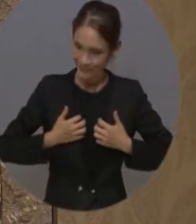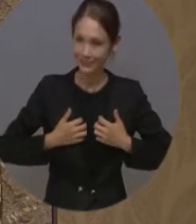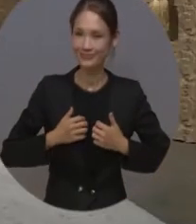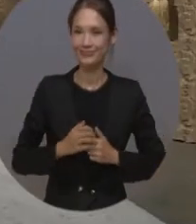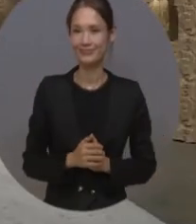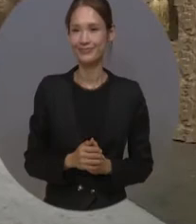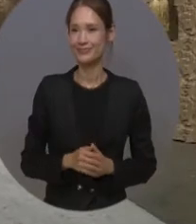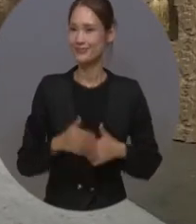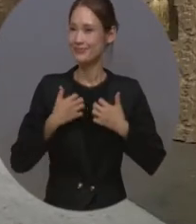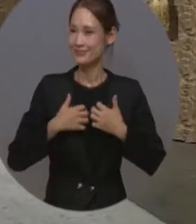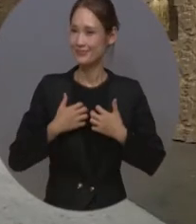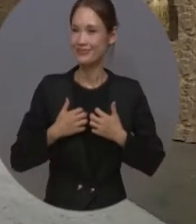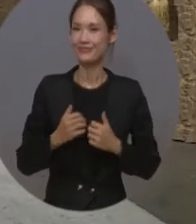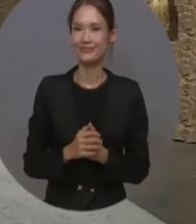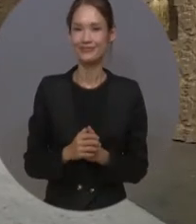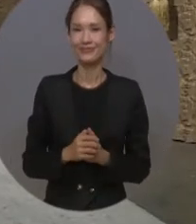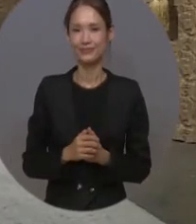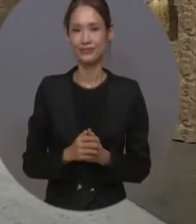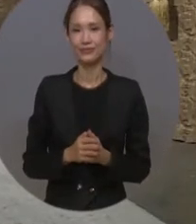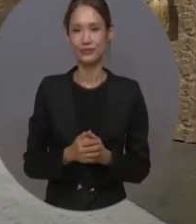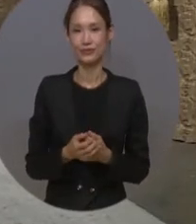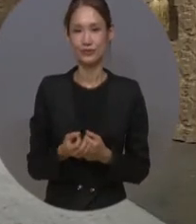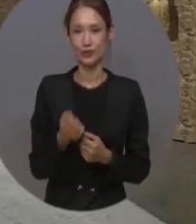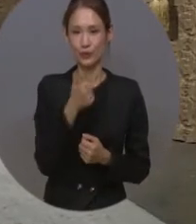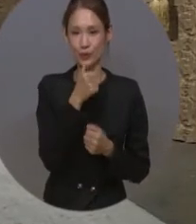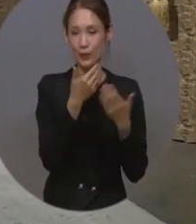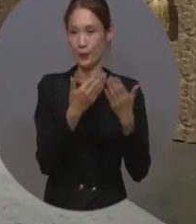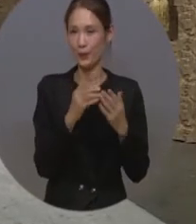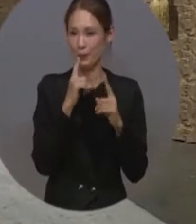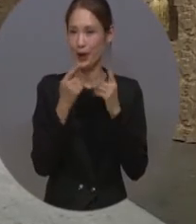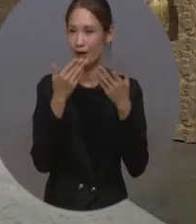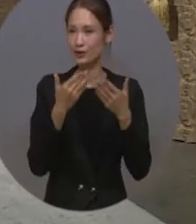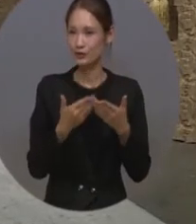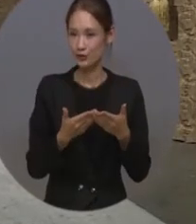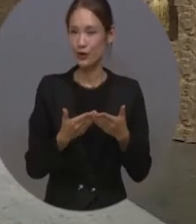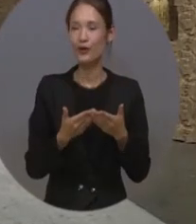Yes, nice to meet you. You said something nice